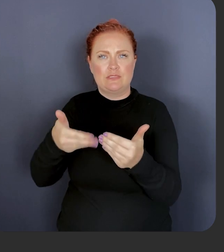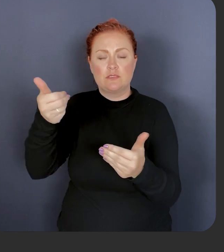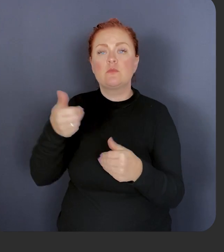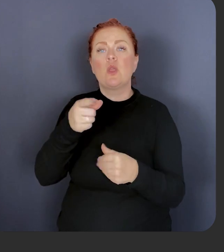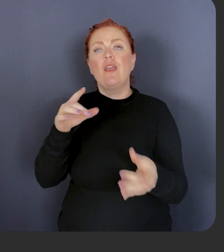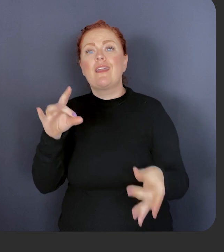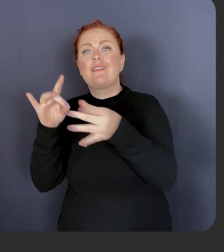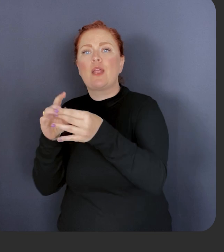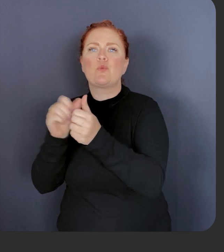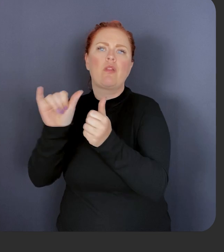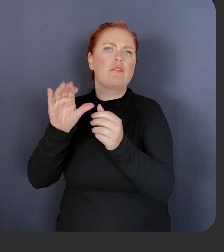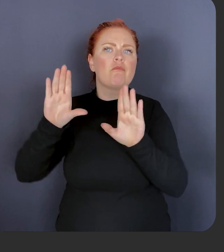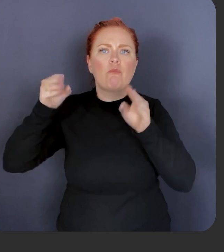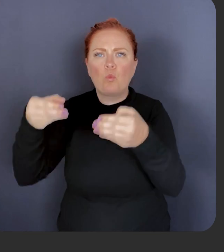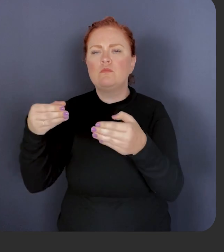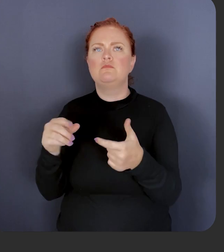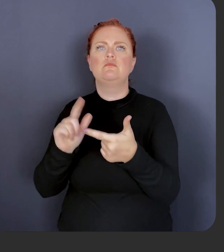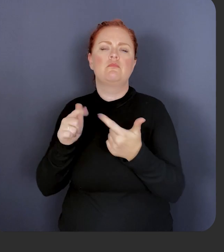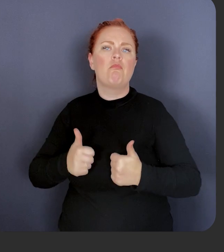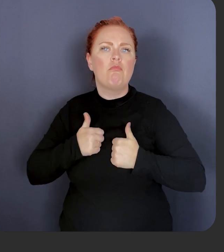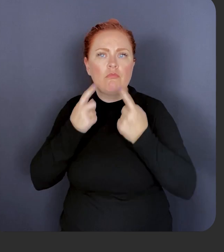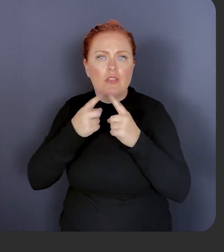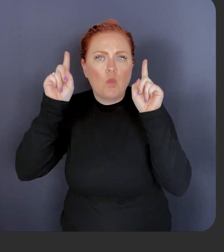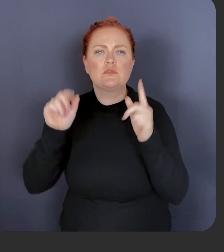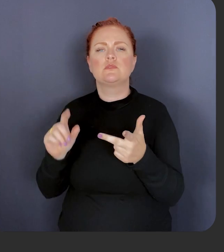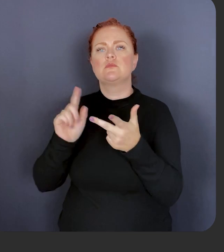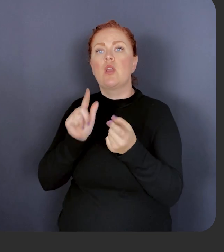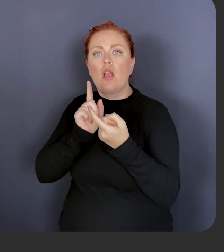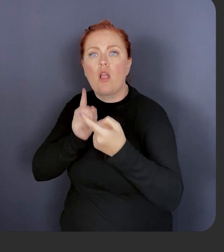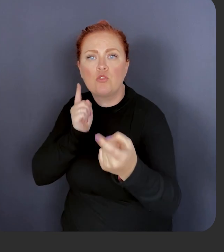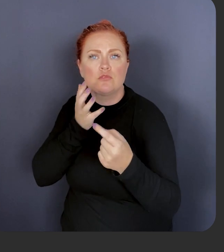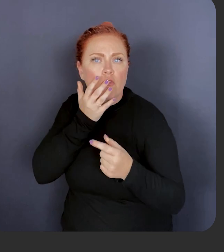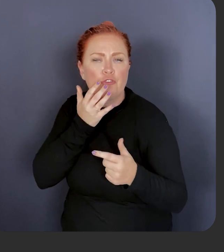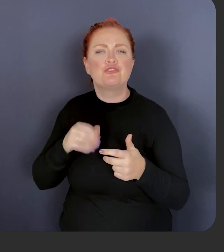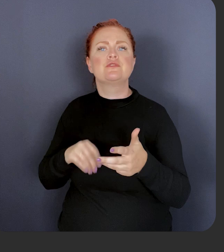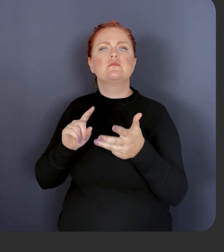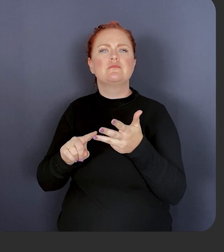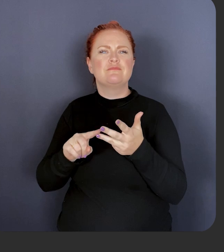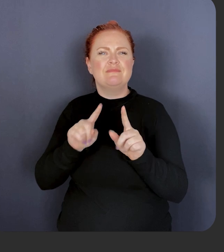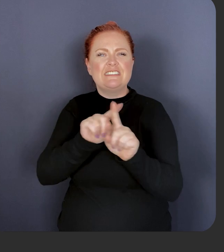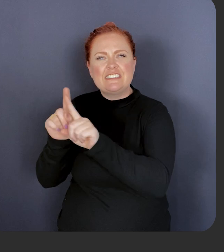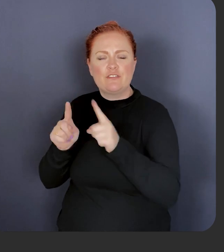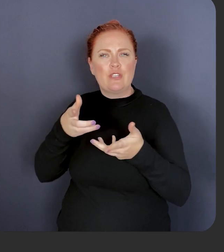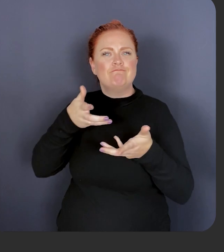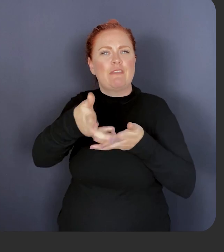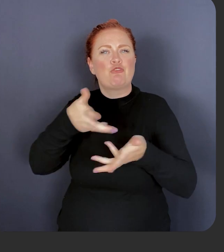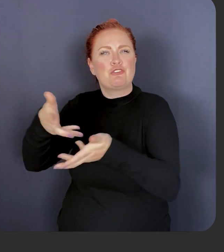into things focus, live announcement, contrast, all kinds of more nuanced interaction patterns